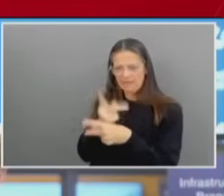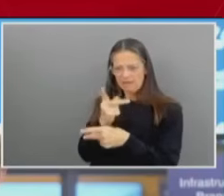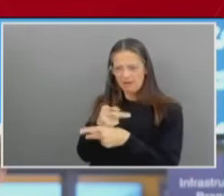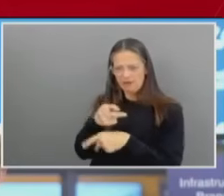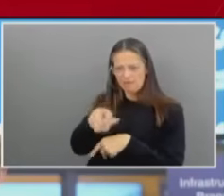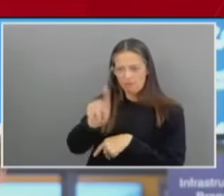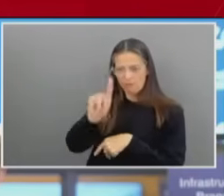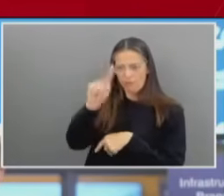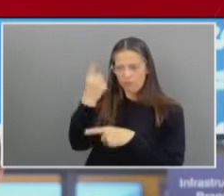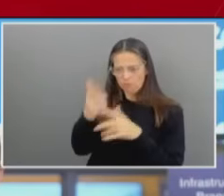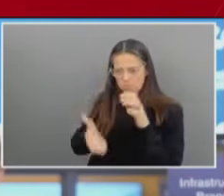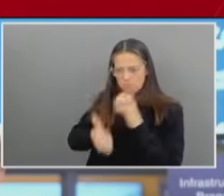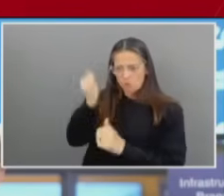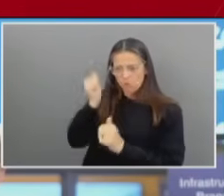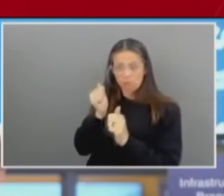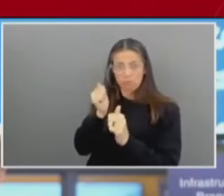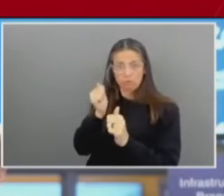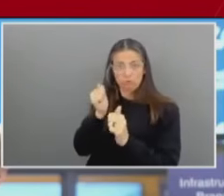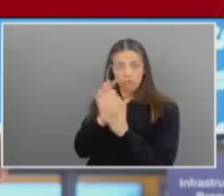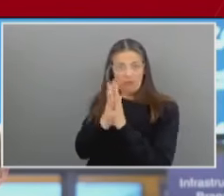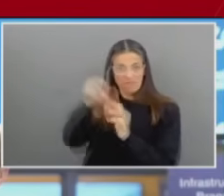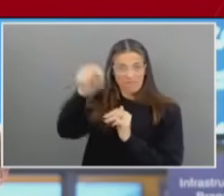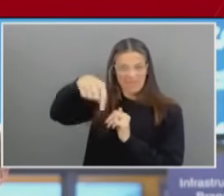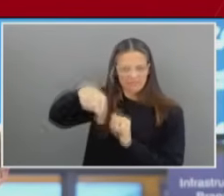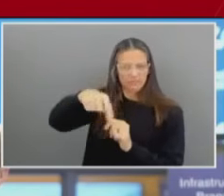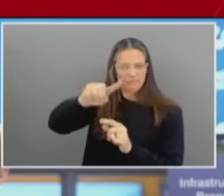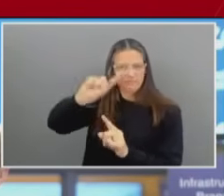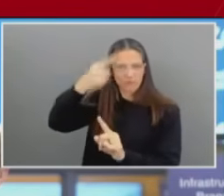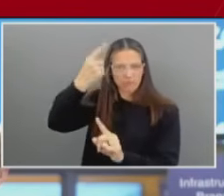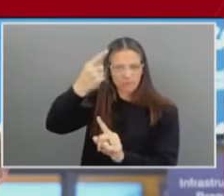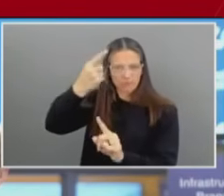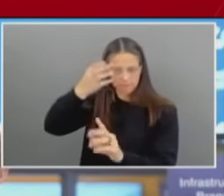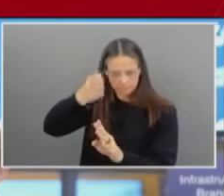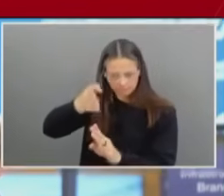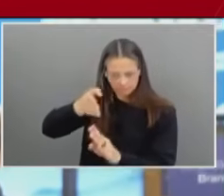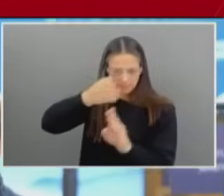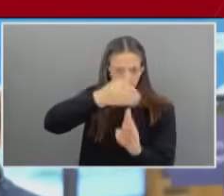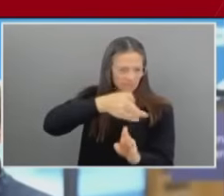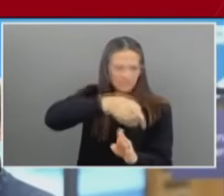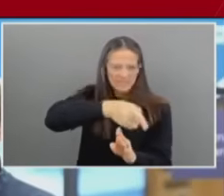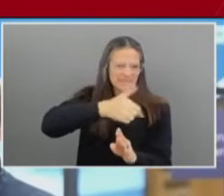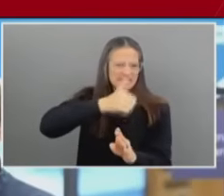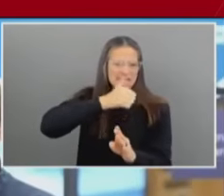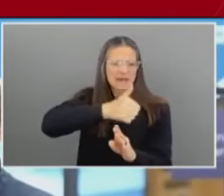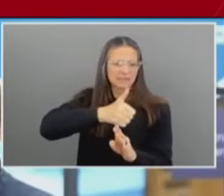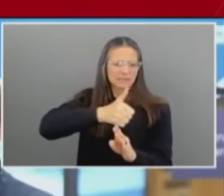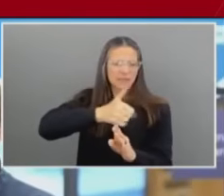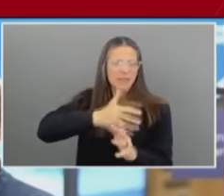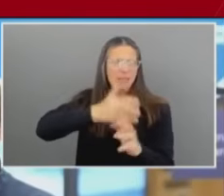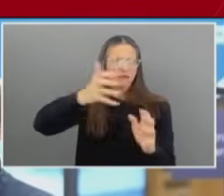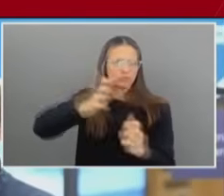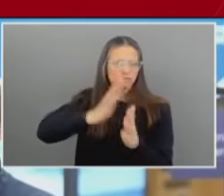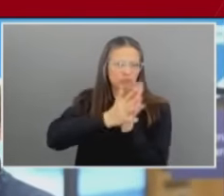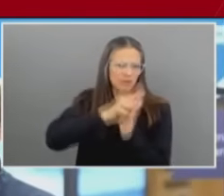OUR FOCUS TODAY IS ON PRIORITY ROUTES, CROSSOVERS, RAMPS, TURN LANES, AND SECONDARIES.